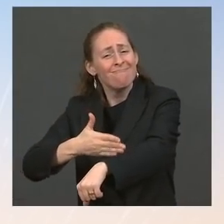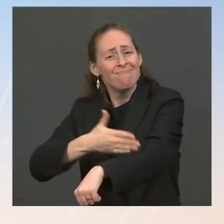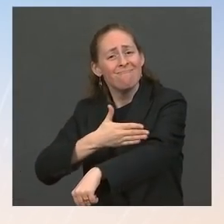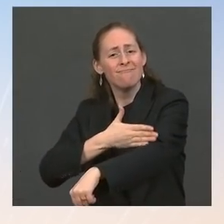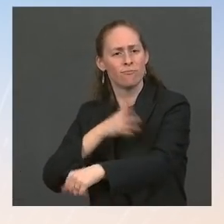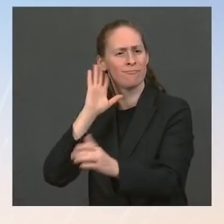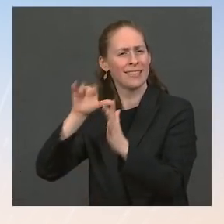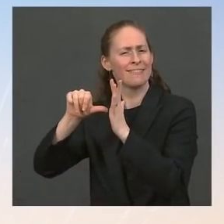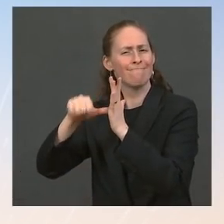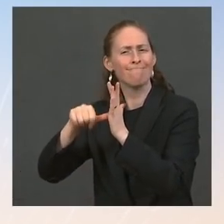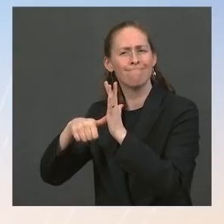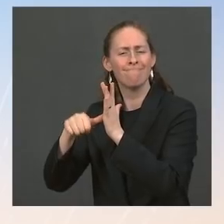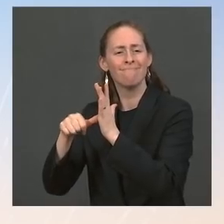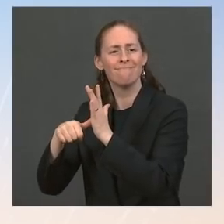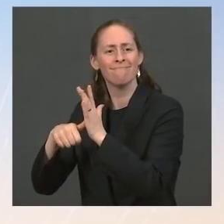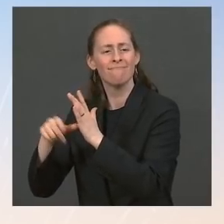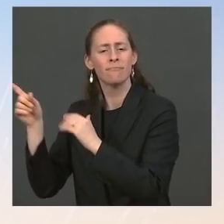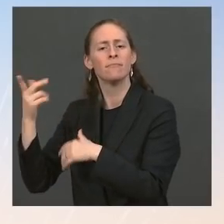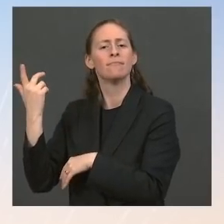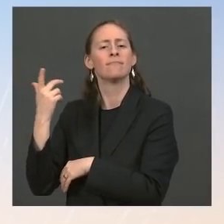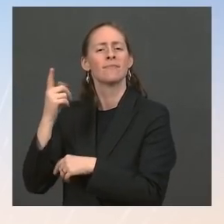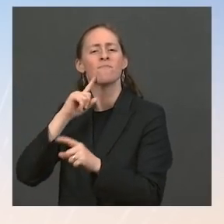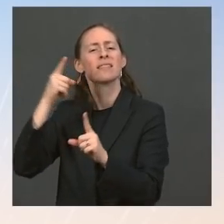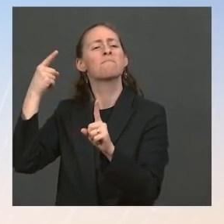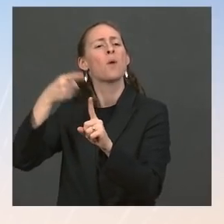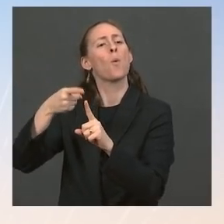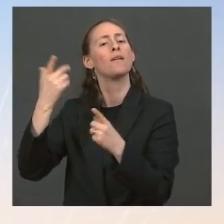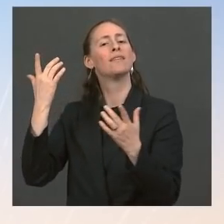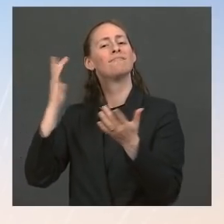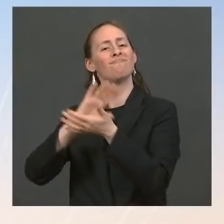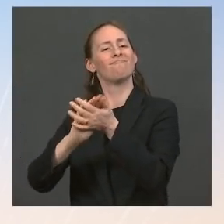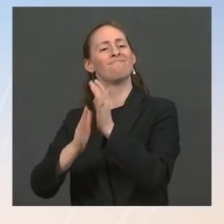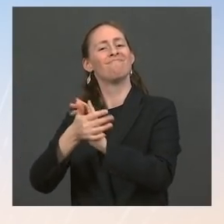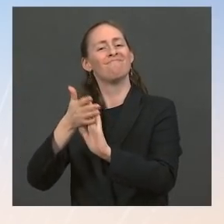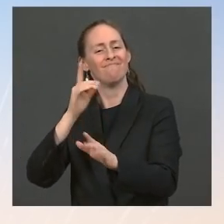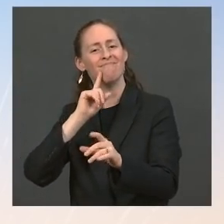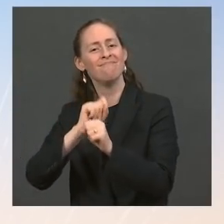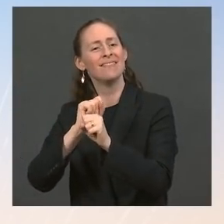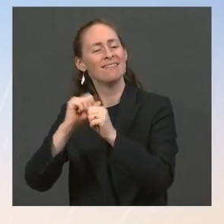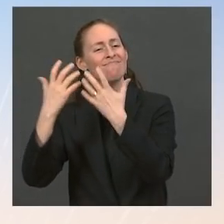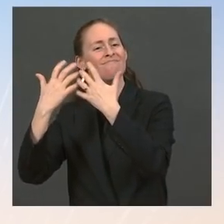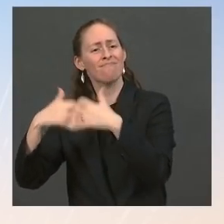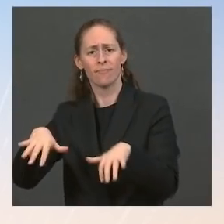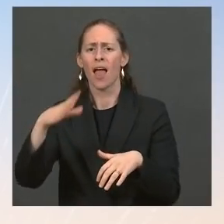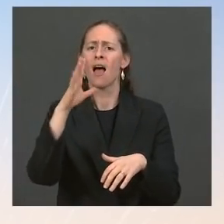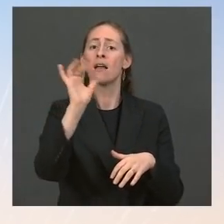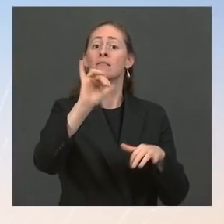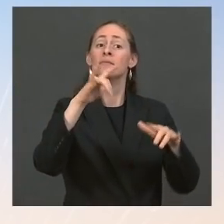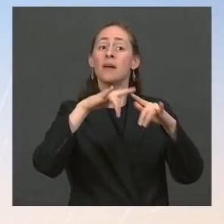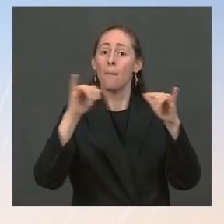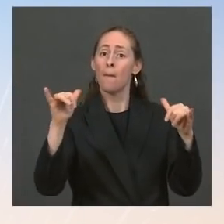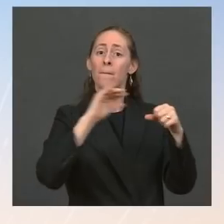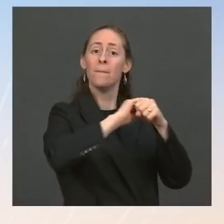part of it -- in getting the pandemic under control, making sure we are addressing rising costs,